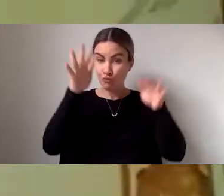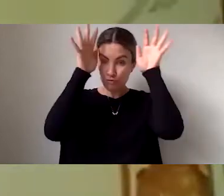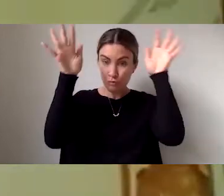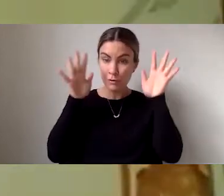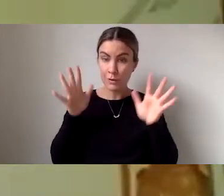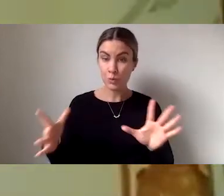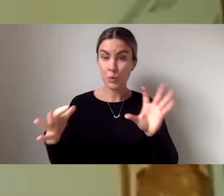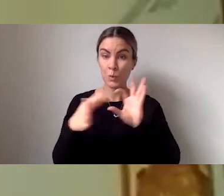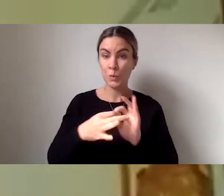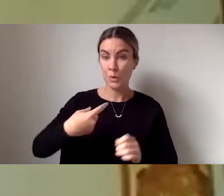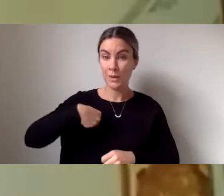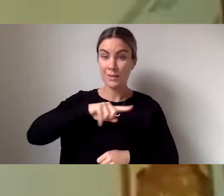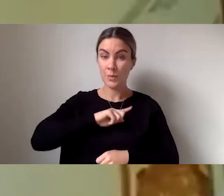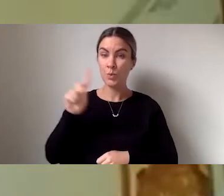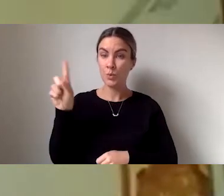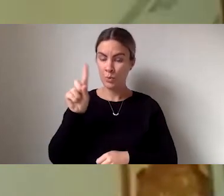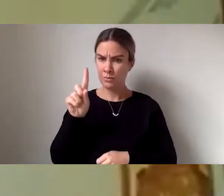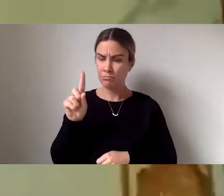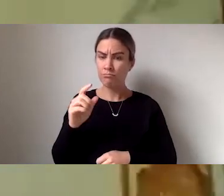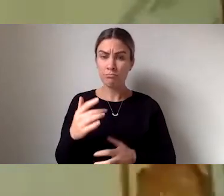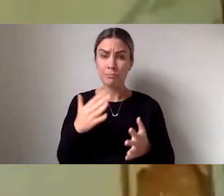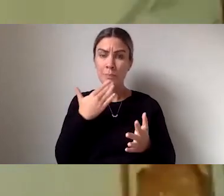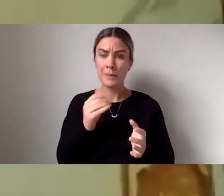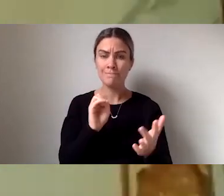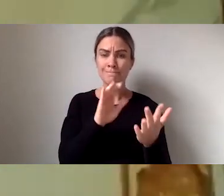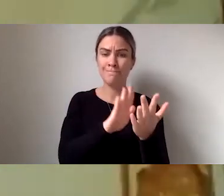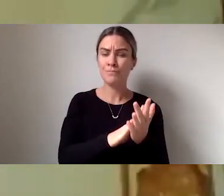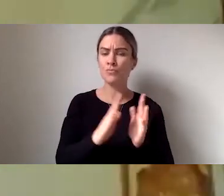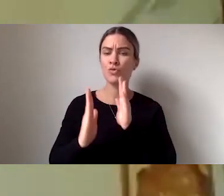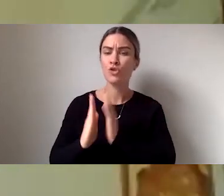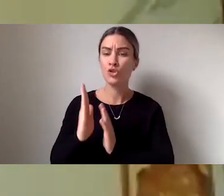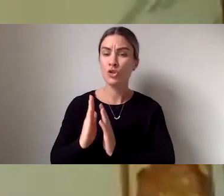which you are joining us today in the chat. Currently on screen there